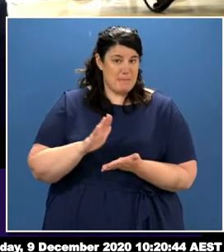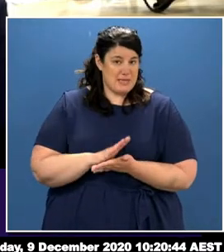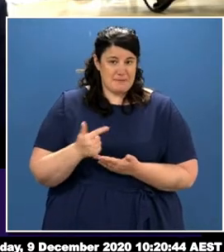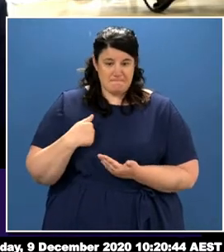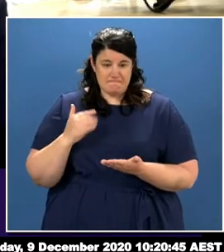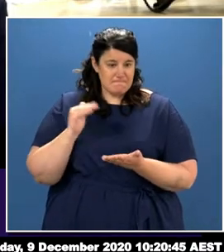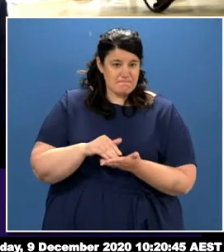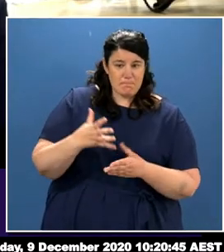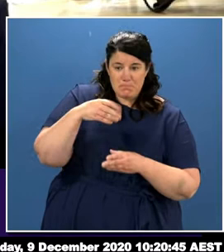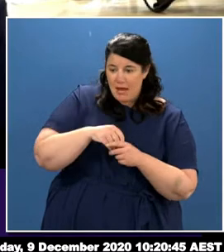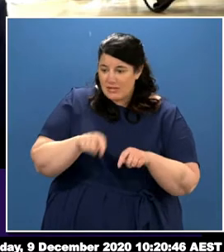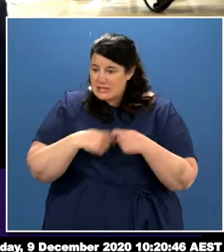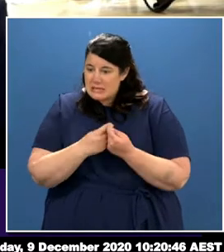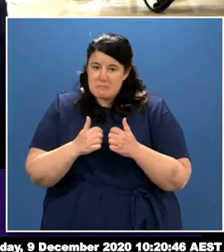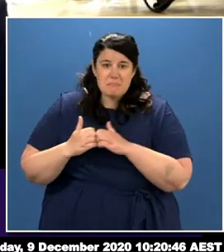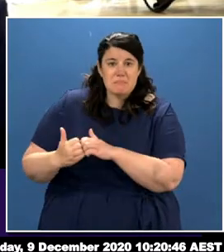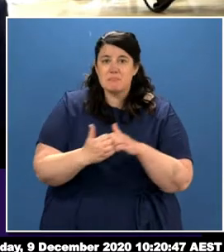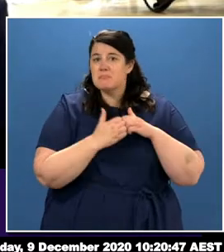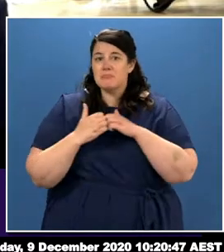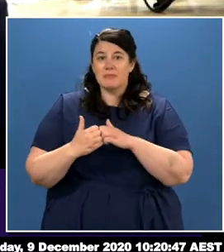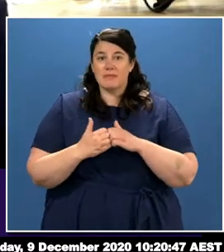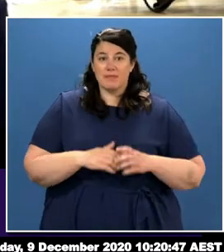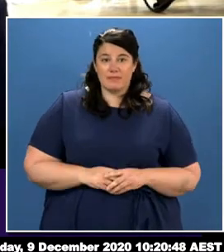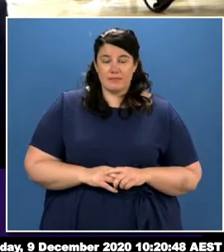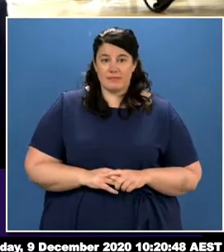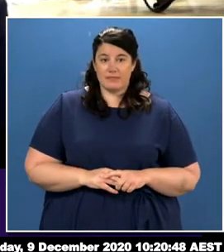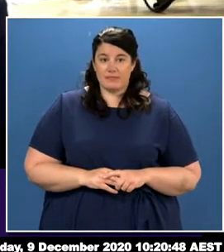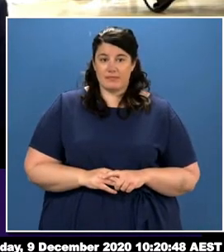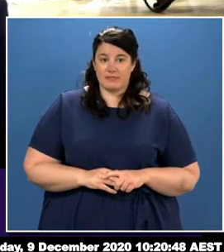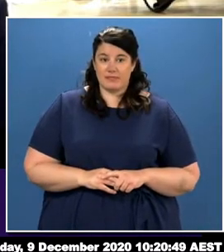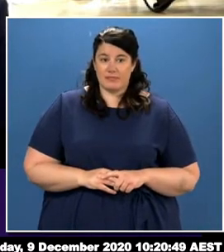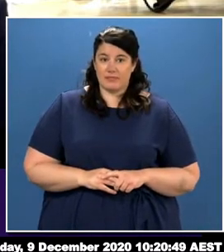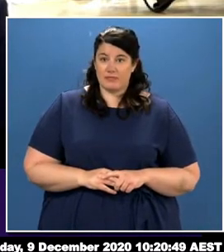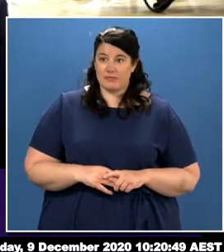be a part of the team and, you know, there was no unusual expectations placed on me.